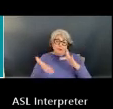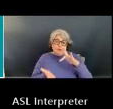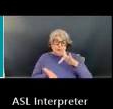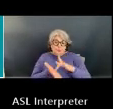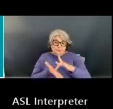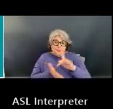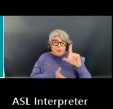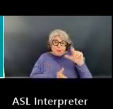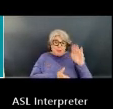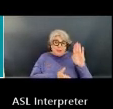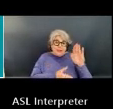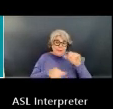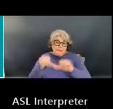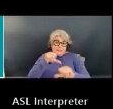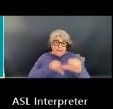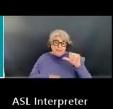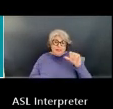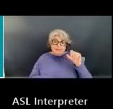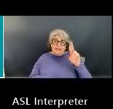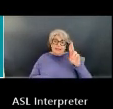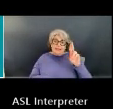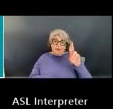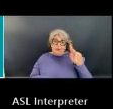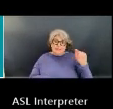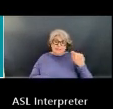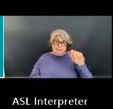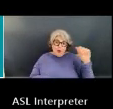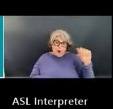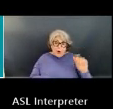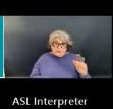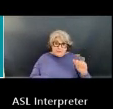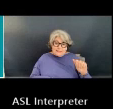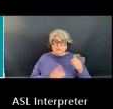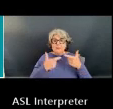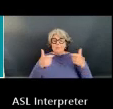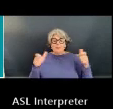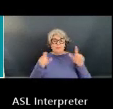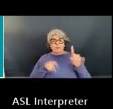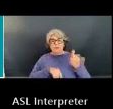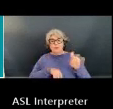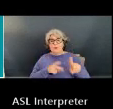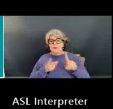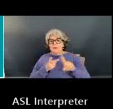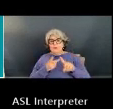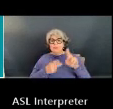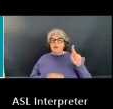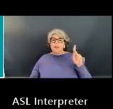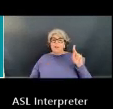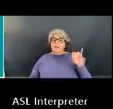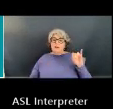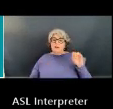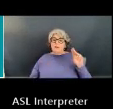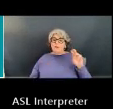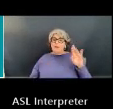science majors at UT Austin as well? I think maybe just a larger question for Kimberly about who